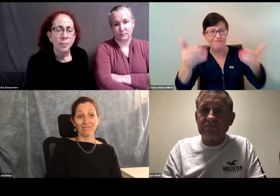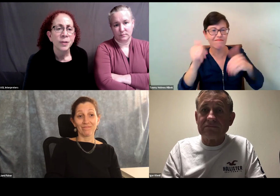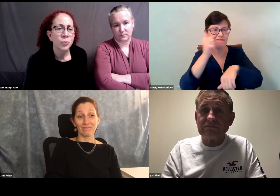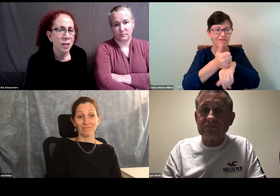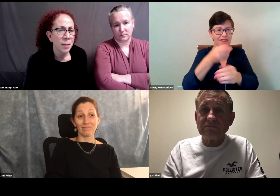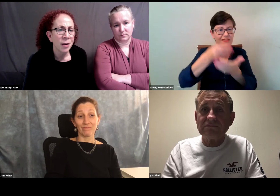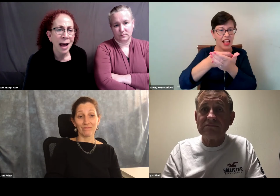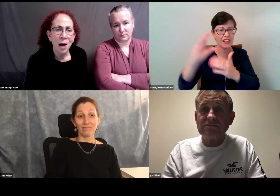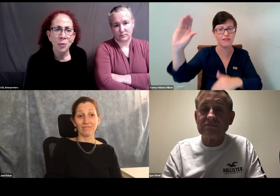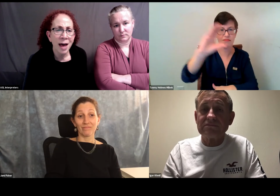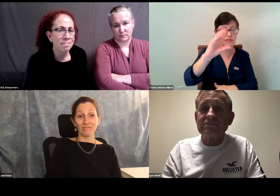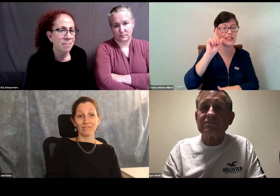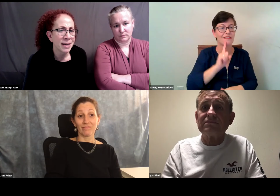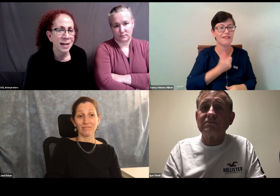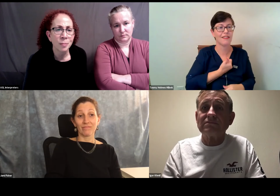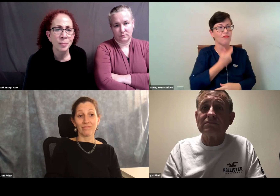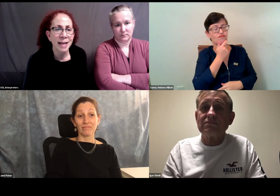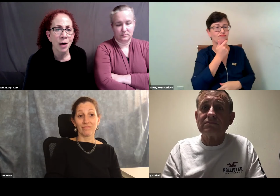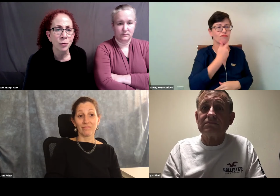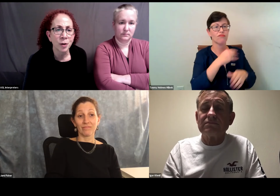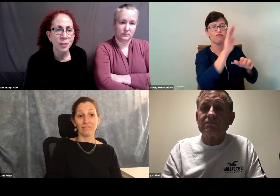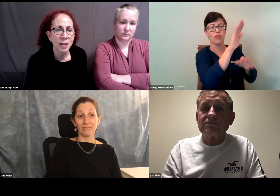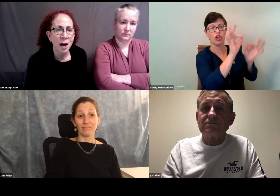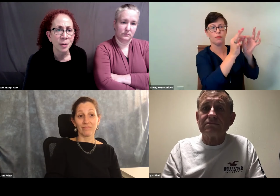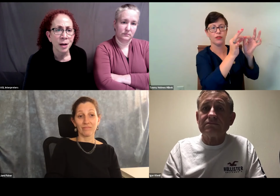it's really about how that money comes down from the top.